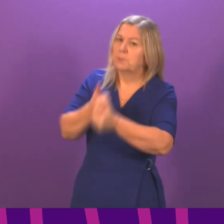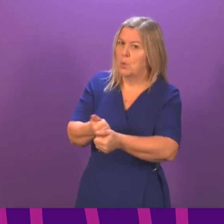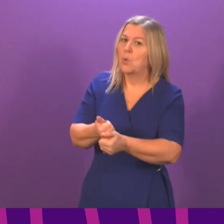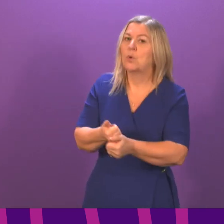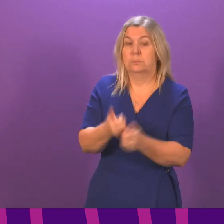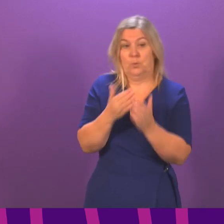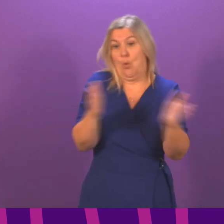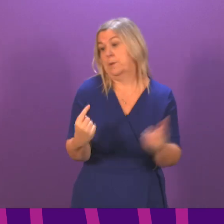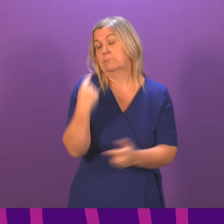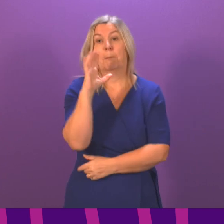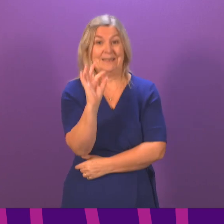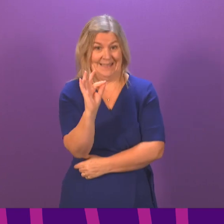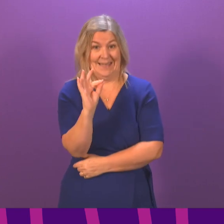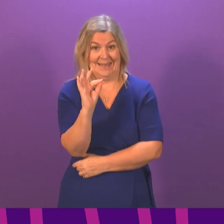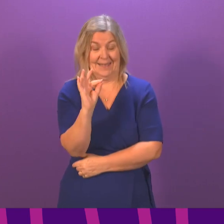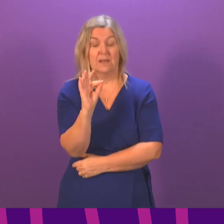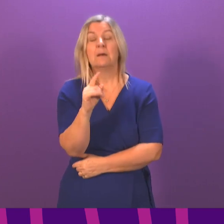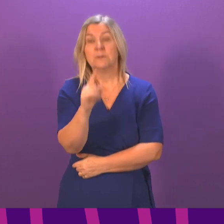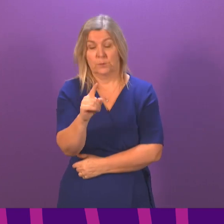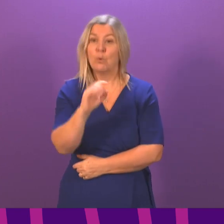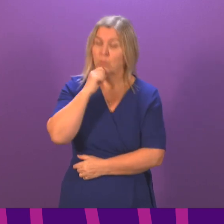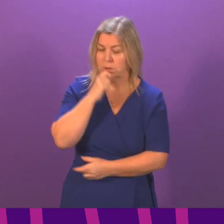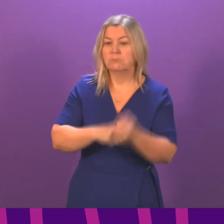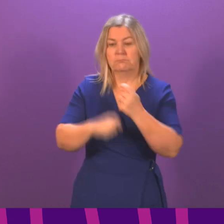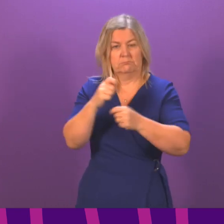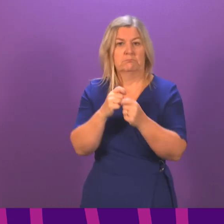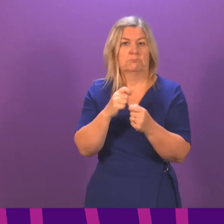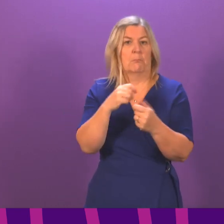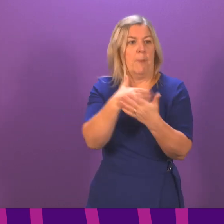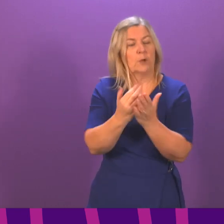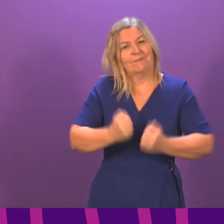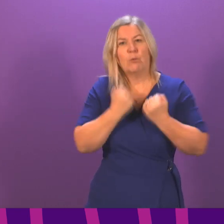for business this week, so it will increasingly become part of our green recovery from Covid,